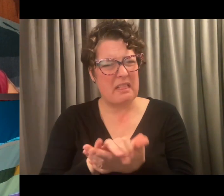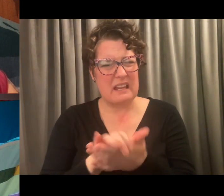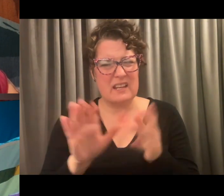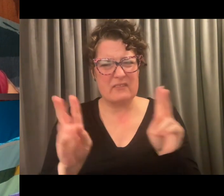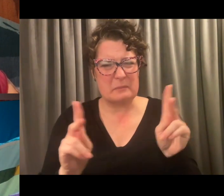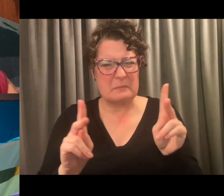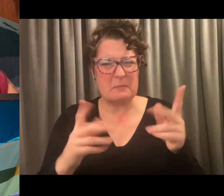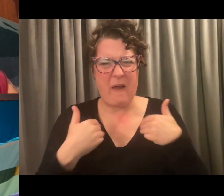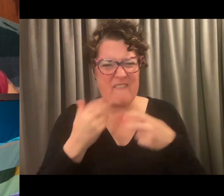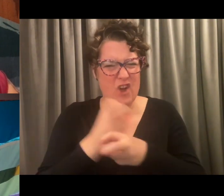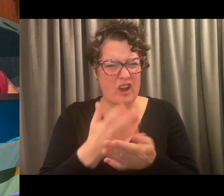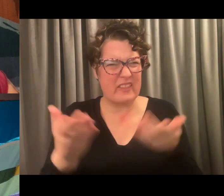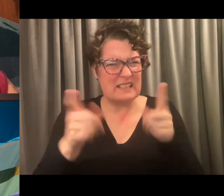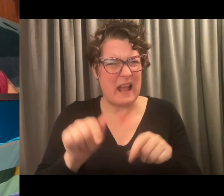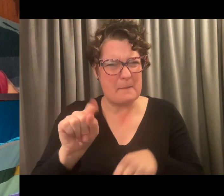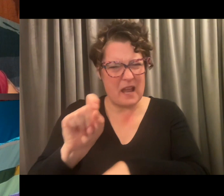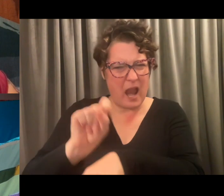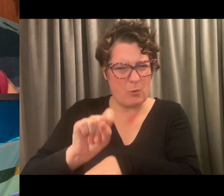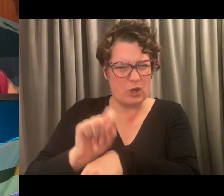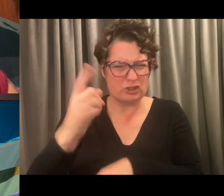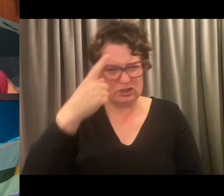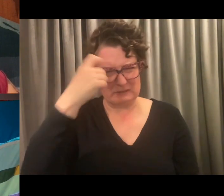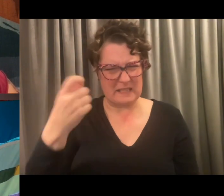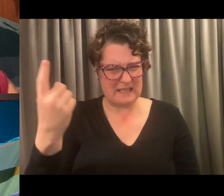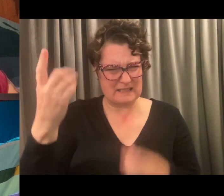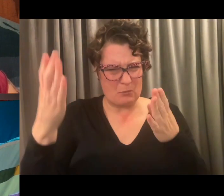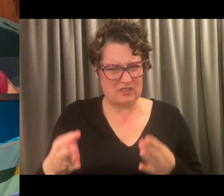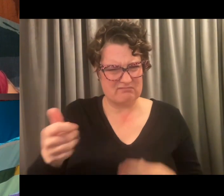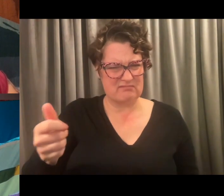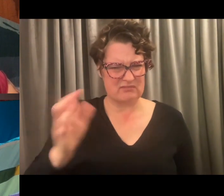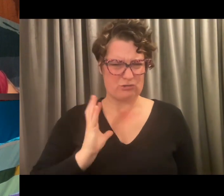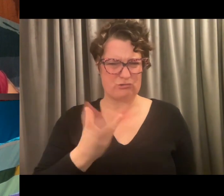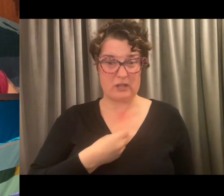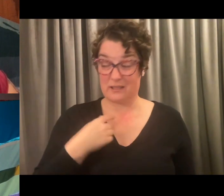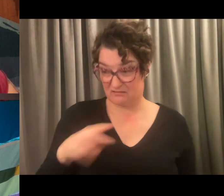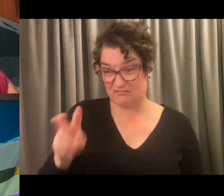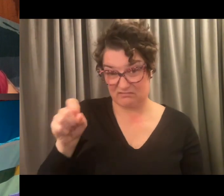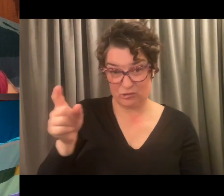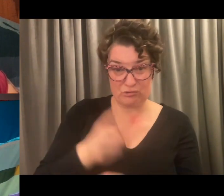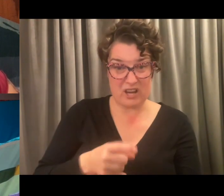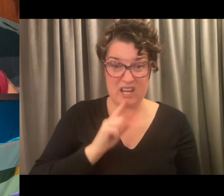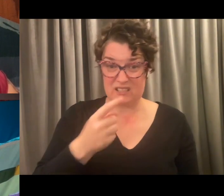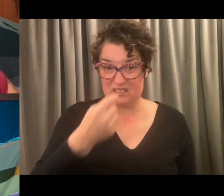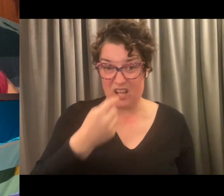And I was like, yeah, that really sucks. Mm-hmm. And I mean, he's 12. I didn't even know what trans was.